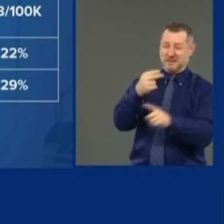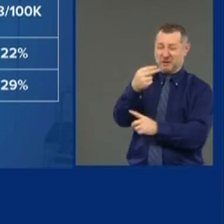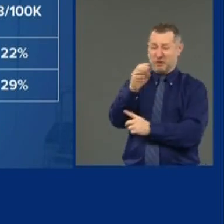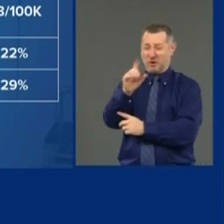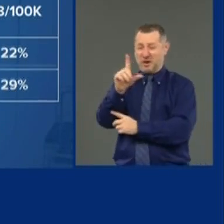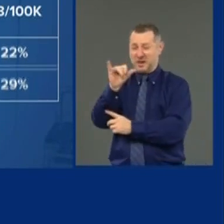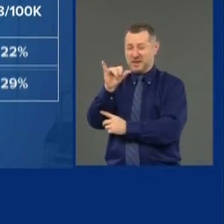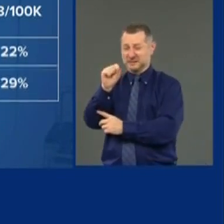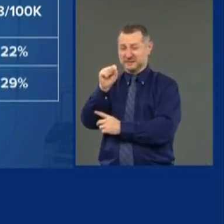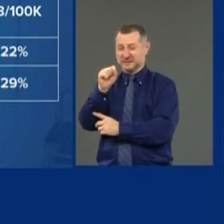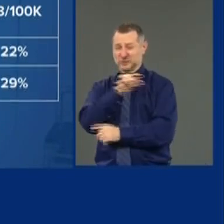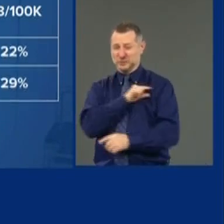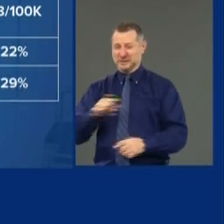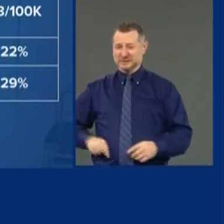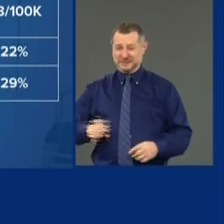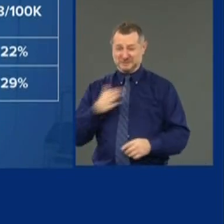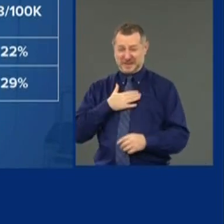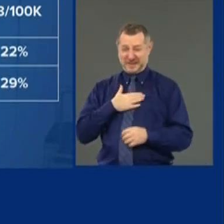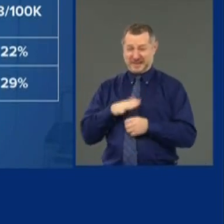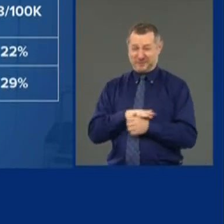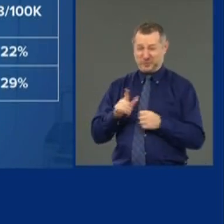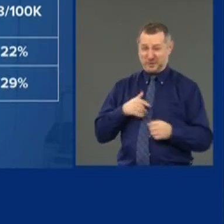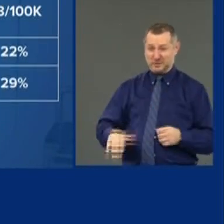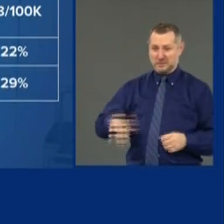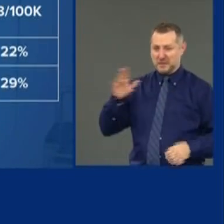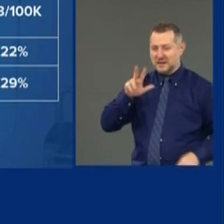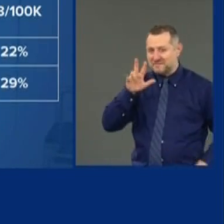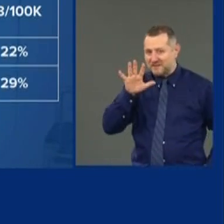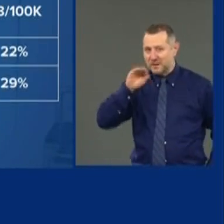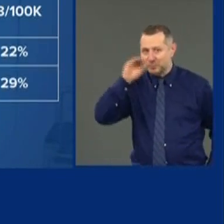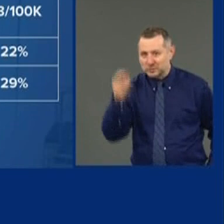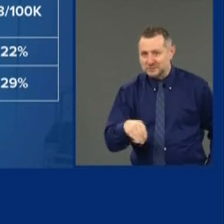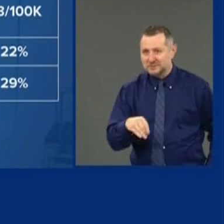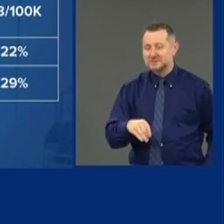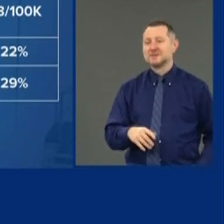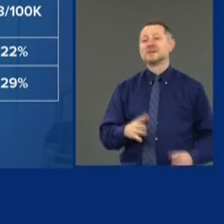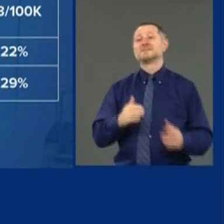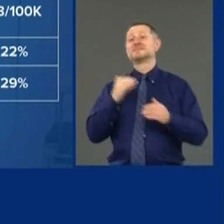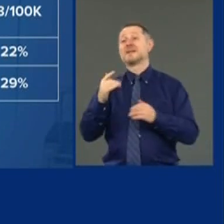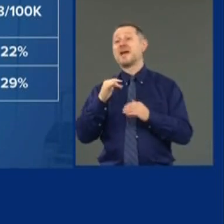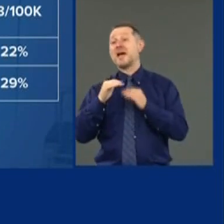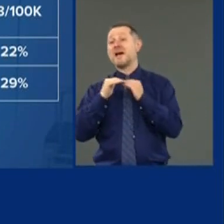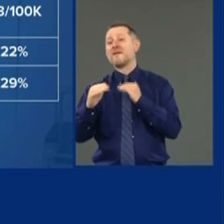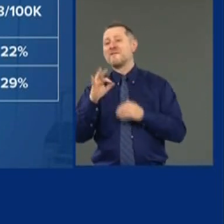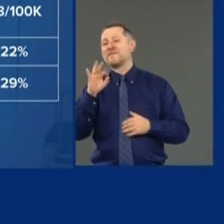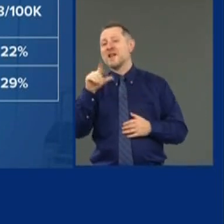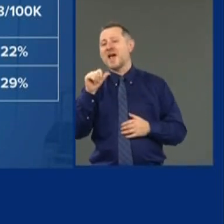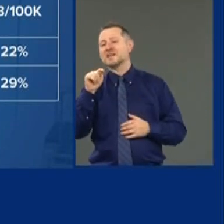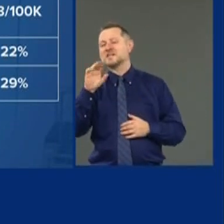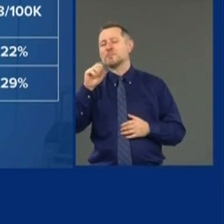THE BRONX. HOLLIS, QUEENS, MY OLD NEIGHBORHOOD.